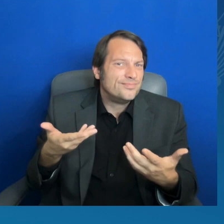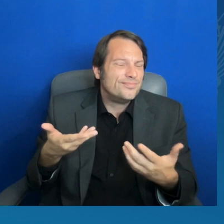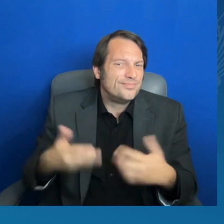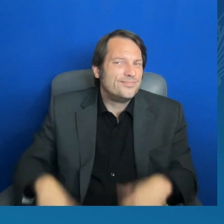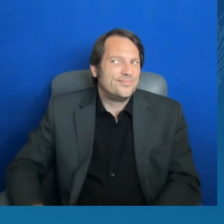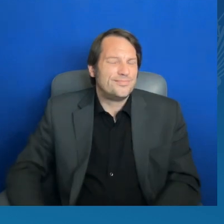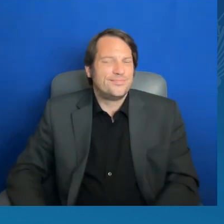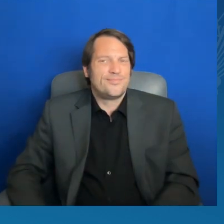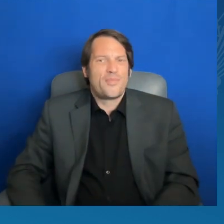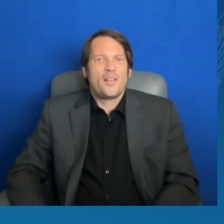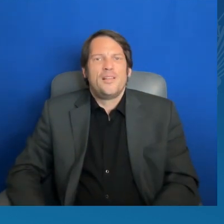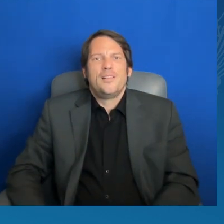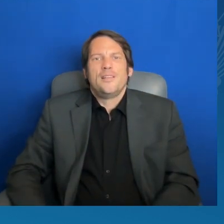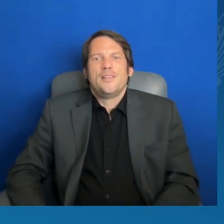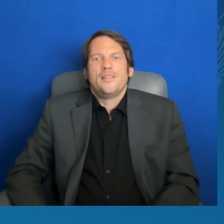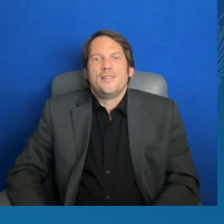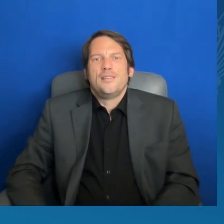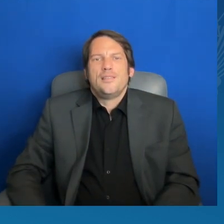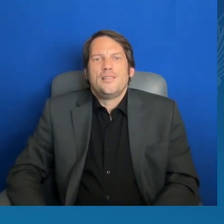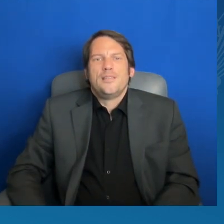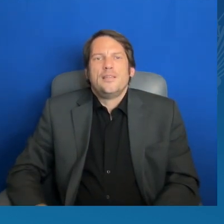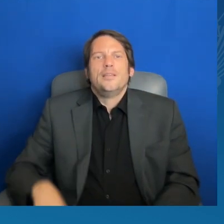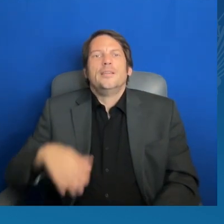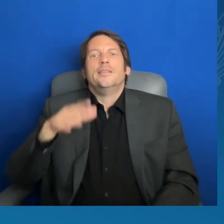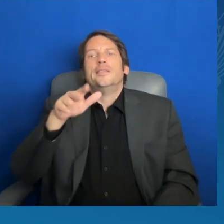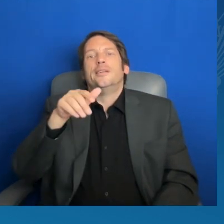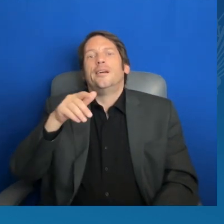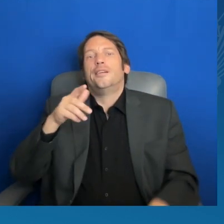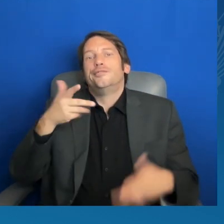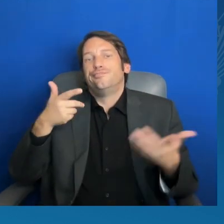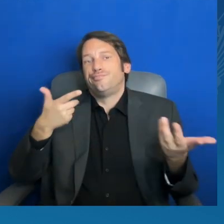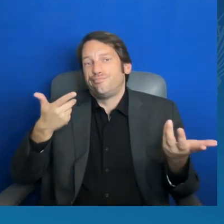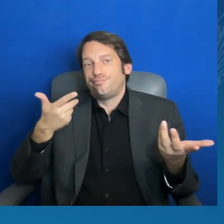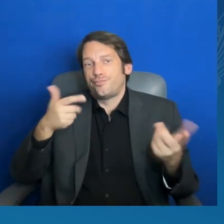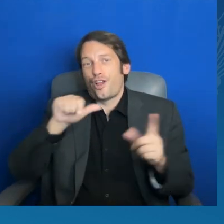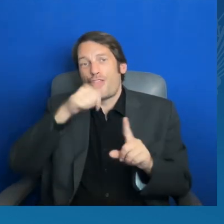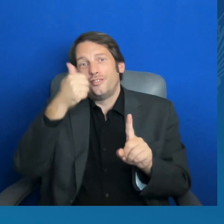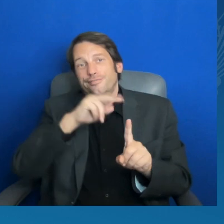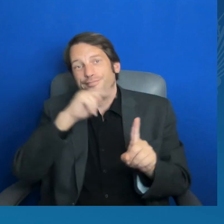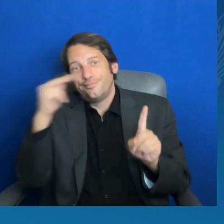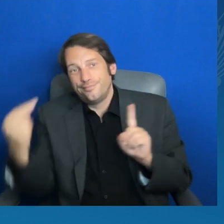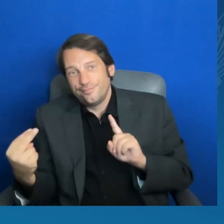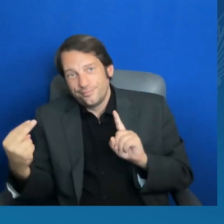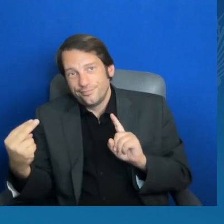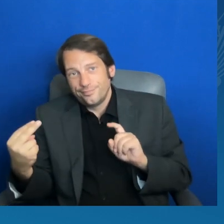you know, it's interesting how some of the people who are -- who are -- there are the people who are fearless